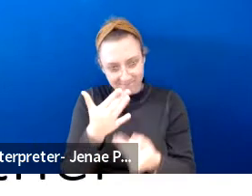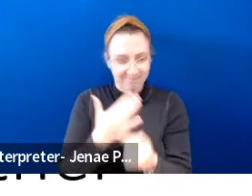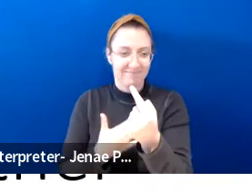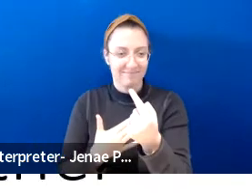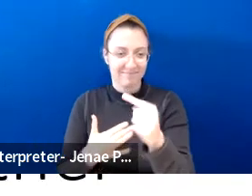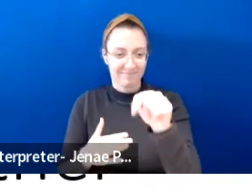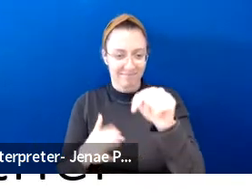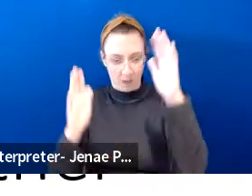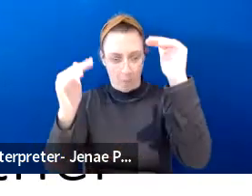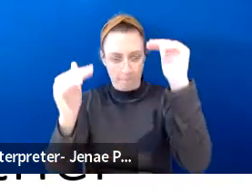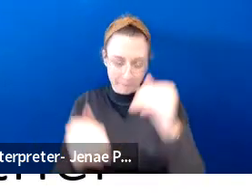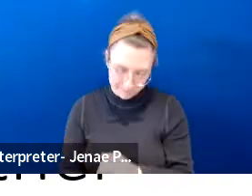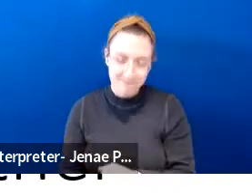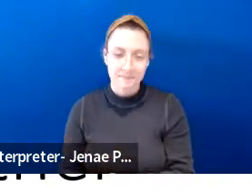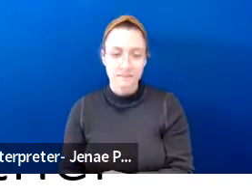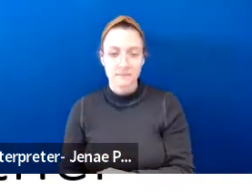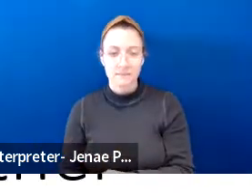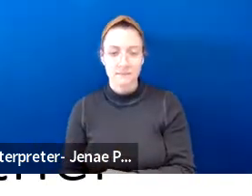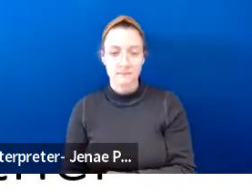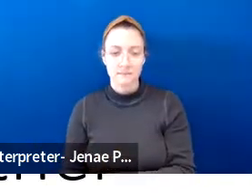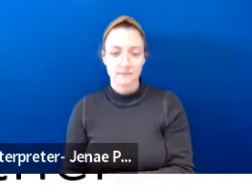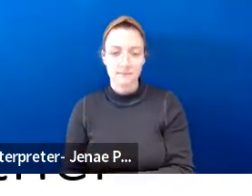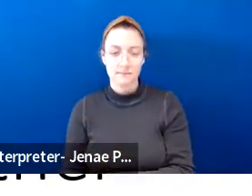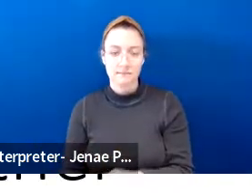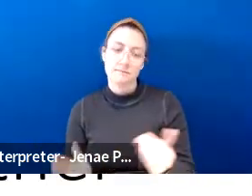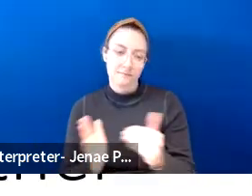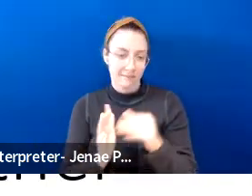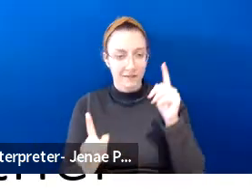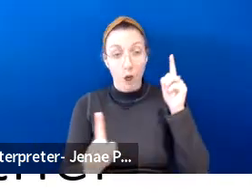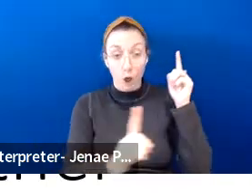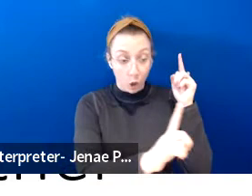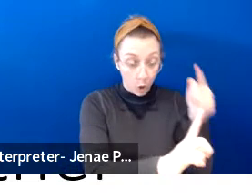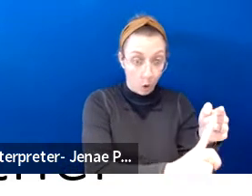of hope. Okay. So again, the goals way power and willpower together